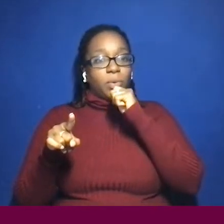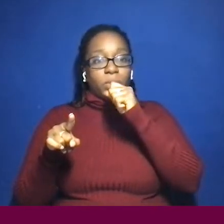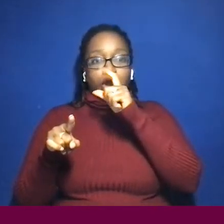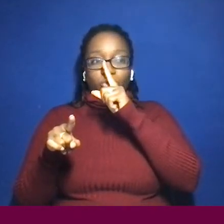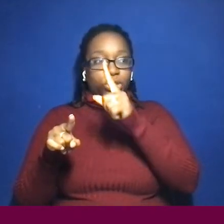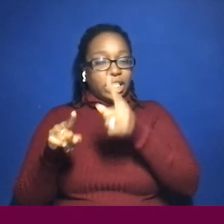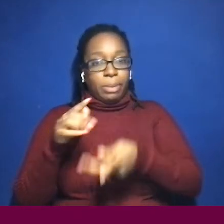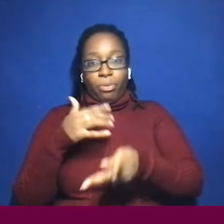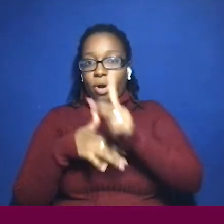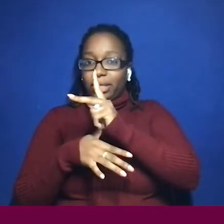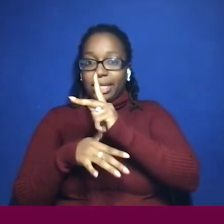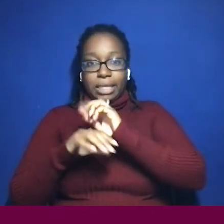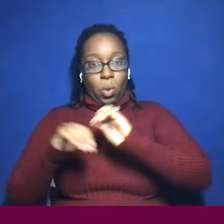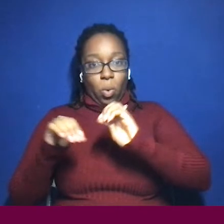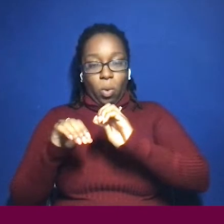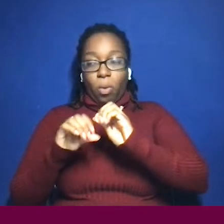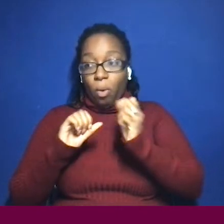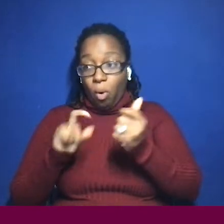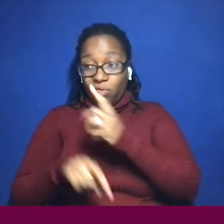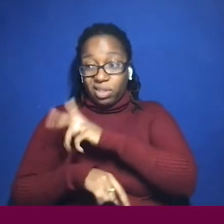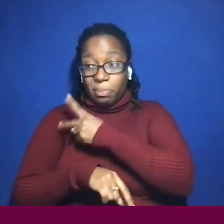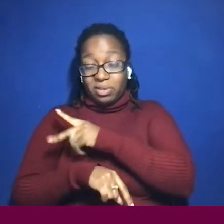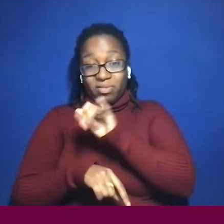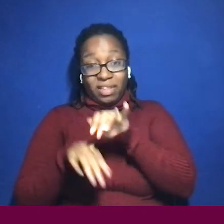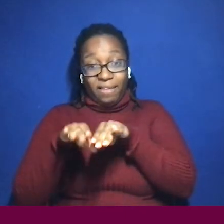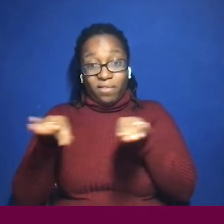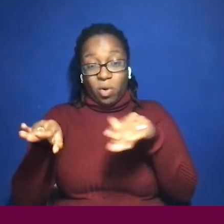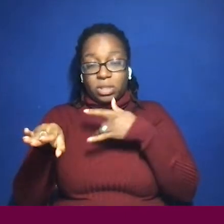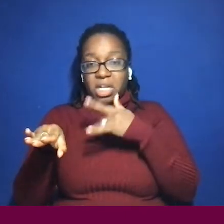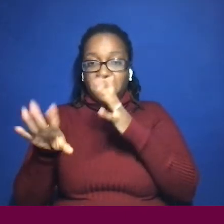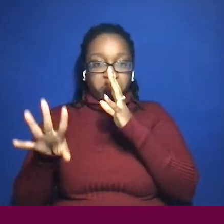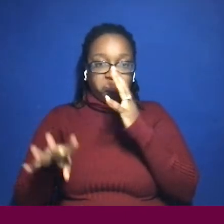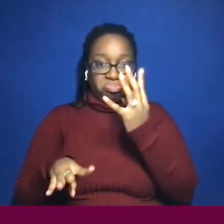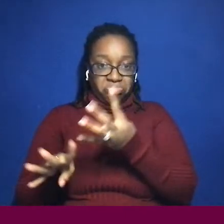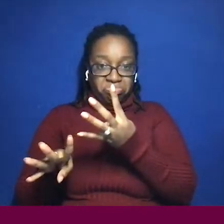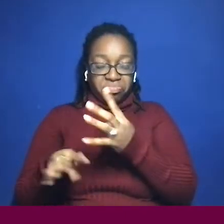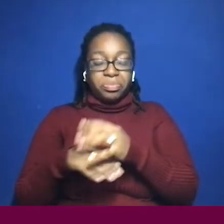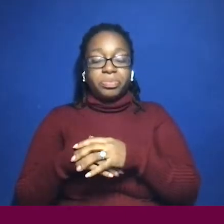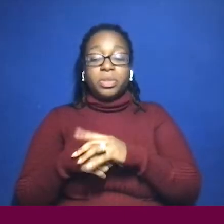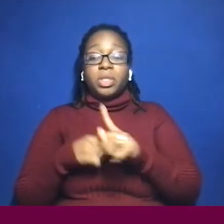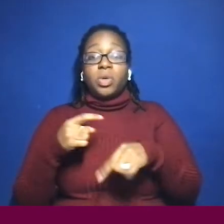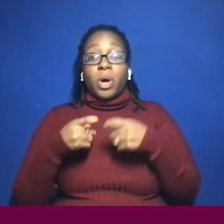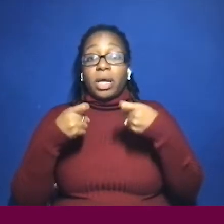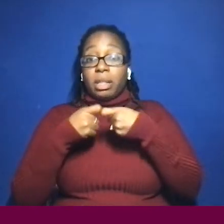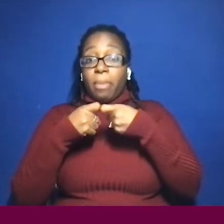because none of the patients on that floor were. And so when the backup power failed and the